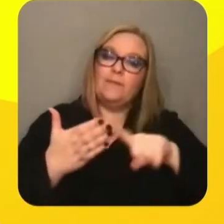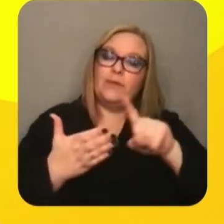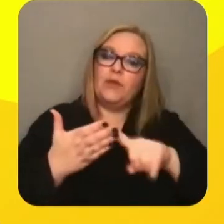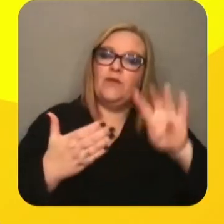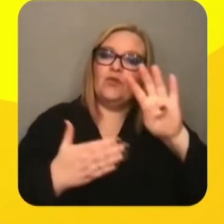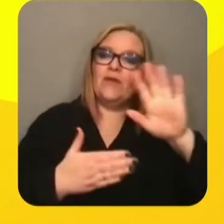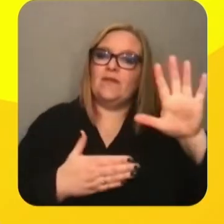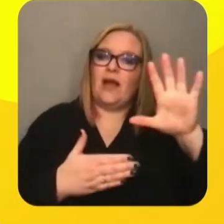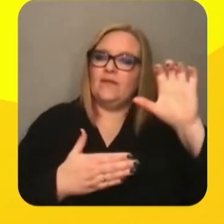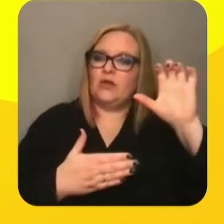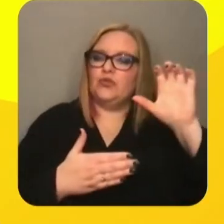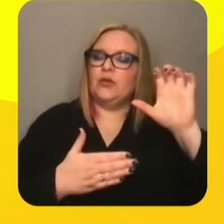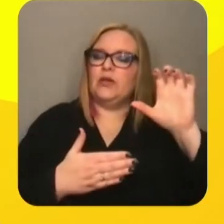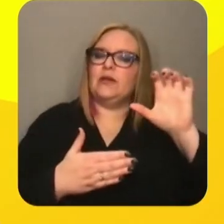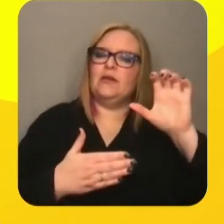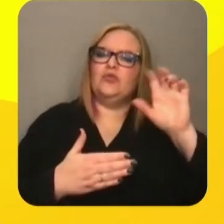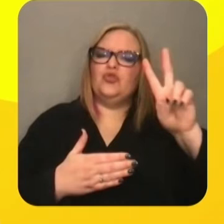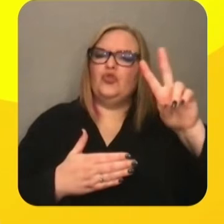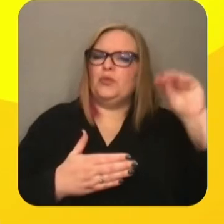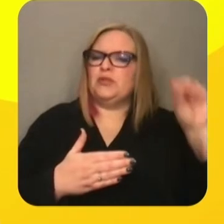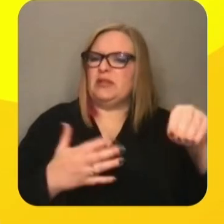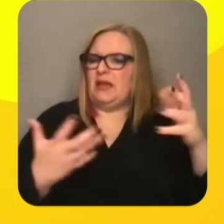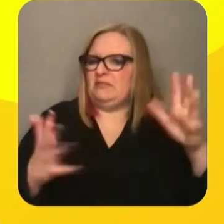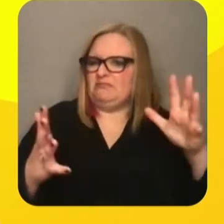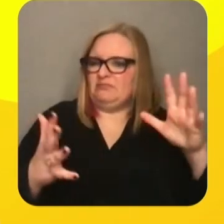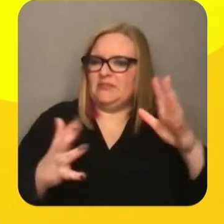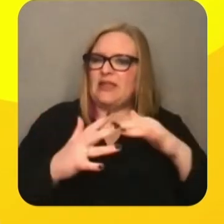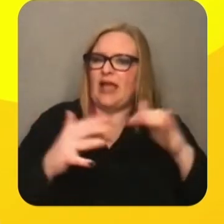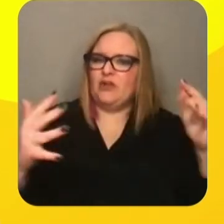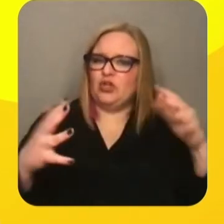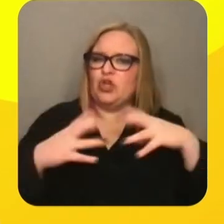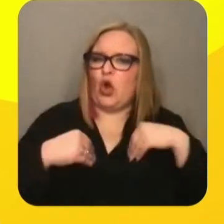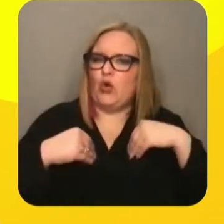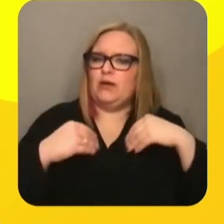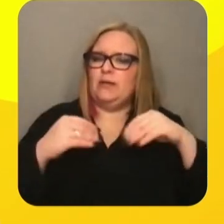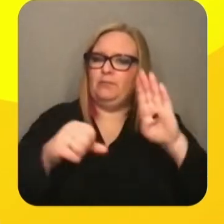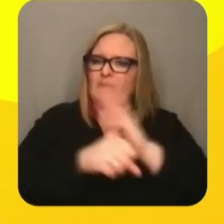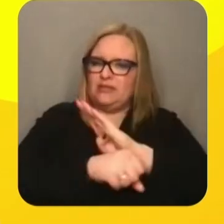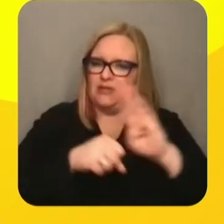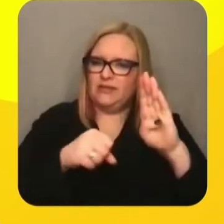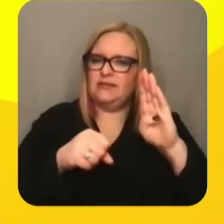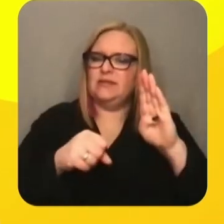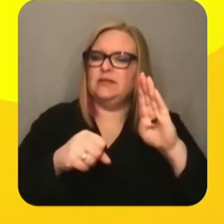at only 2% of diverse-owned business in their supply chain. We can do a lot better there.